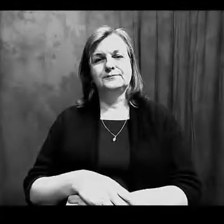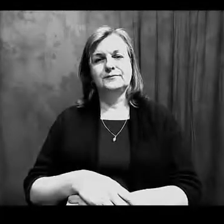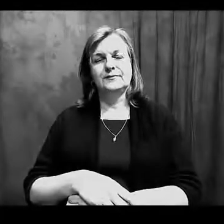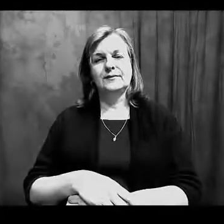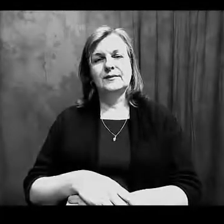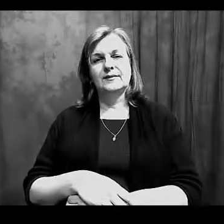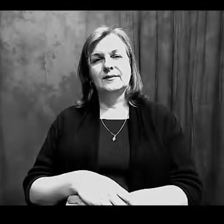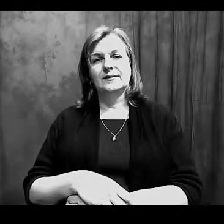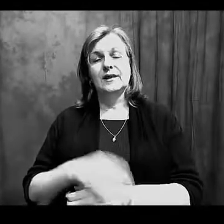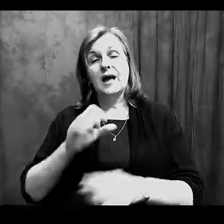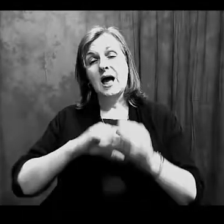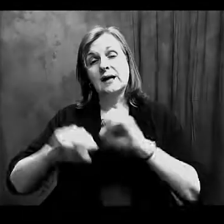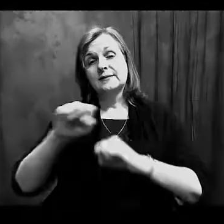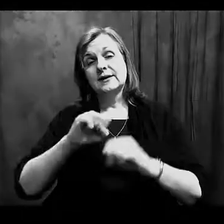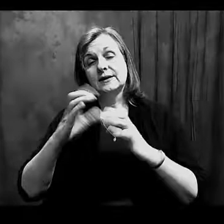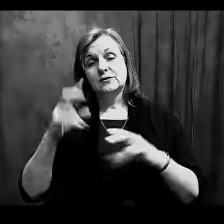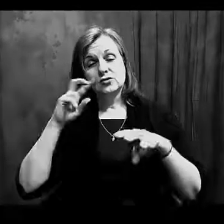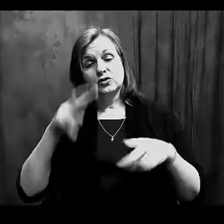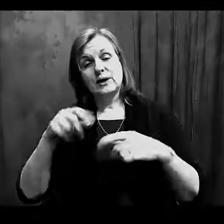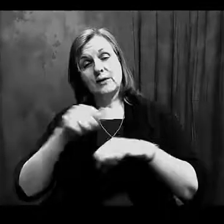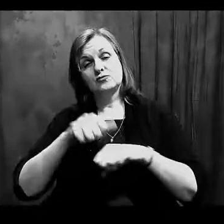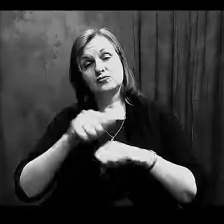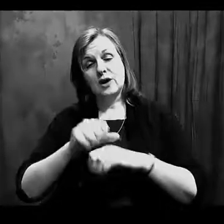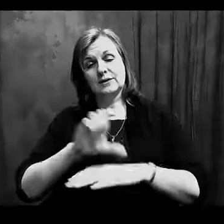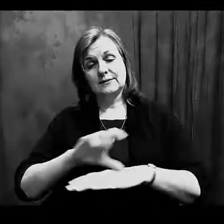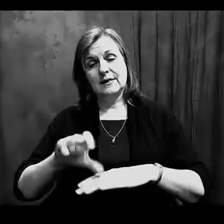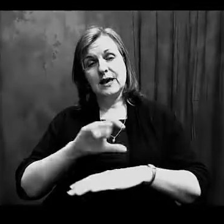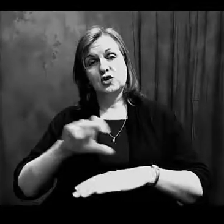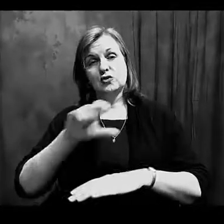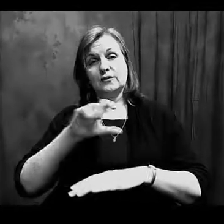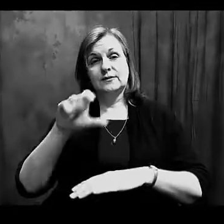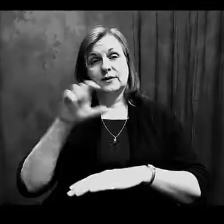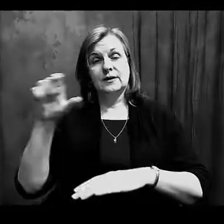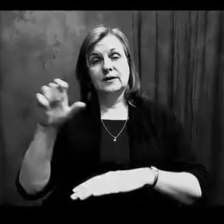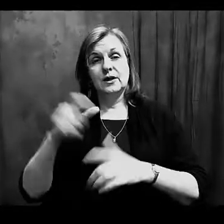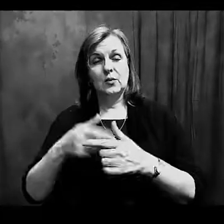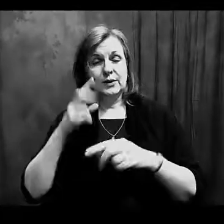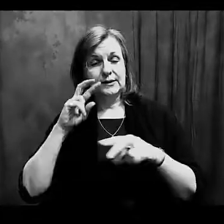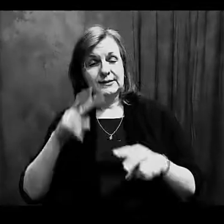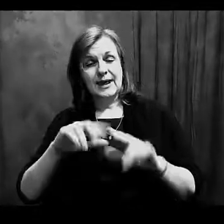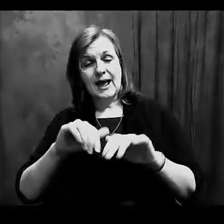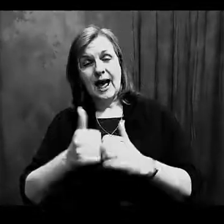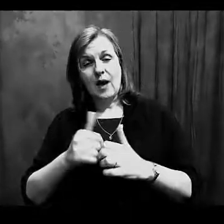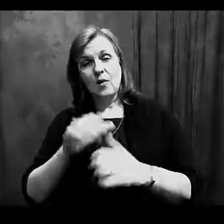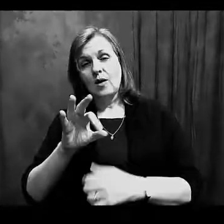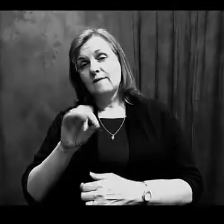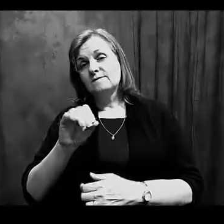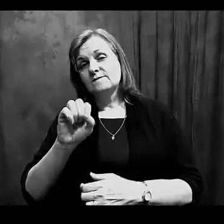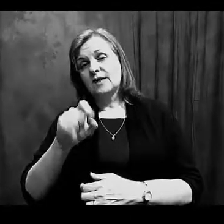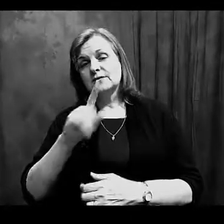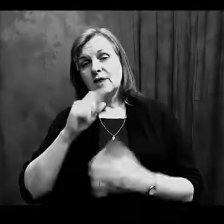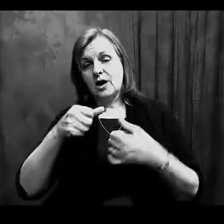scientists spend a lot of time looking rock strata - we've mentioned that before and looking at how these fossils are deposited